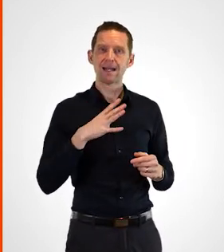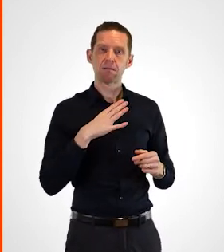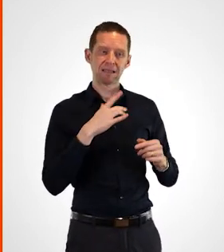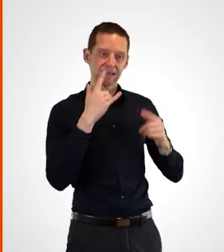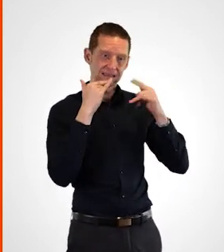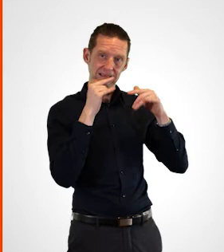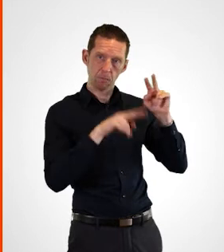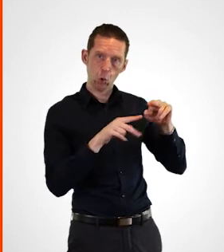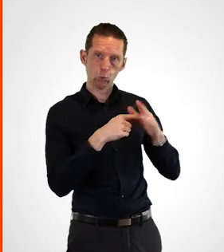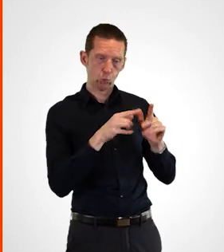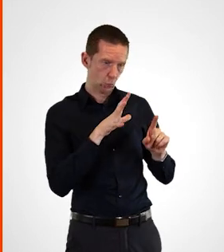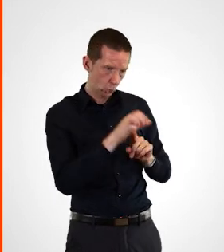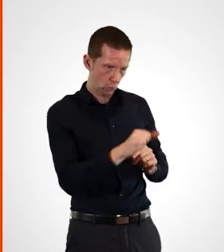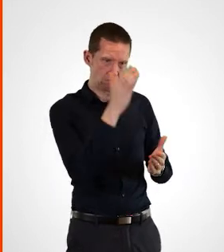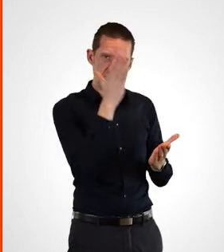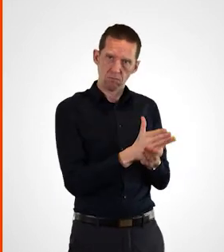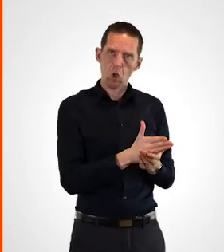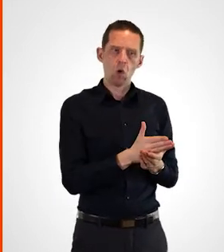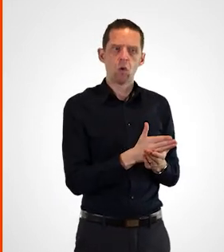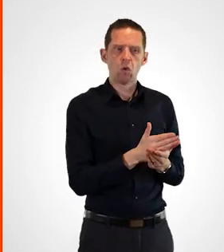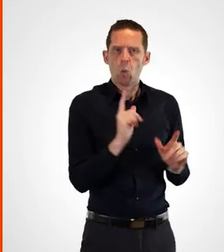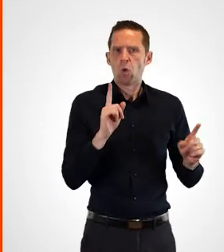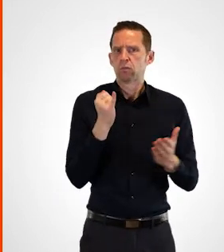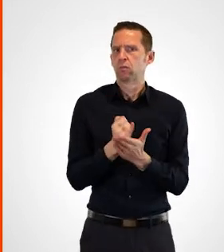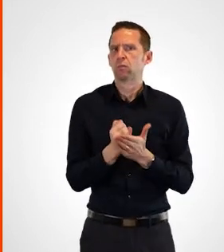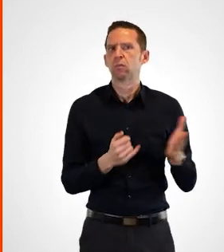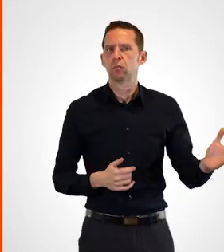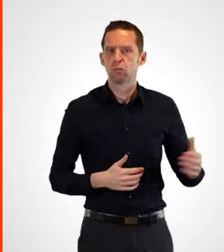for assessment to really pinpoint where they've gone off the path